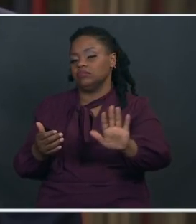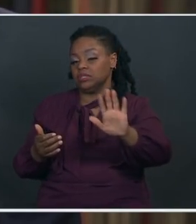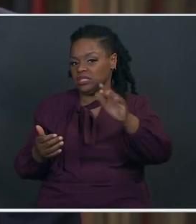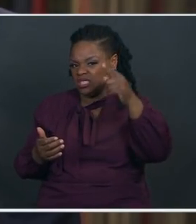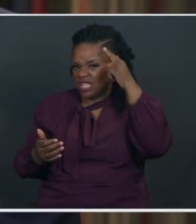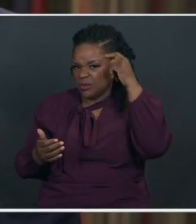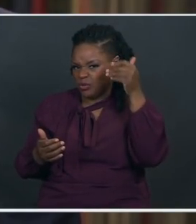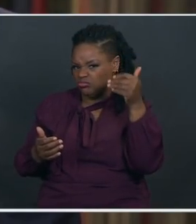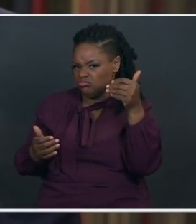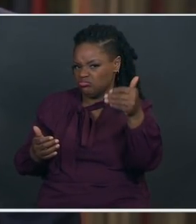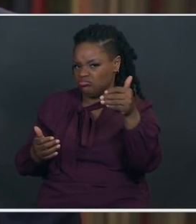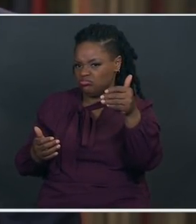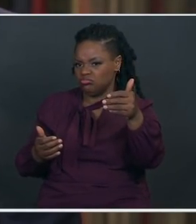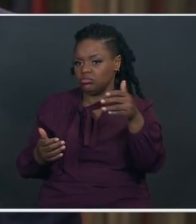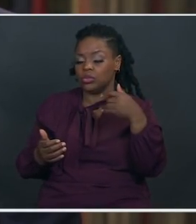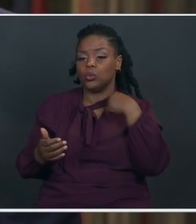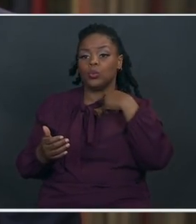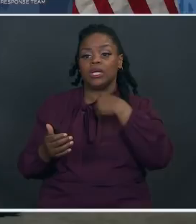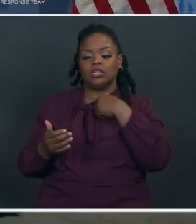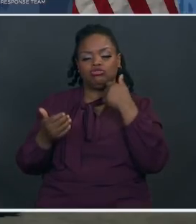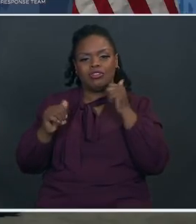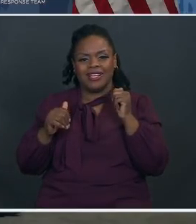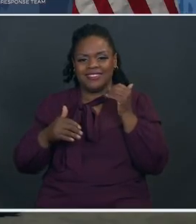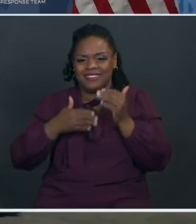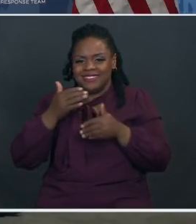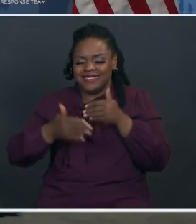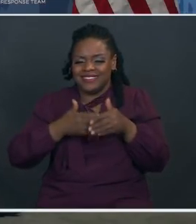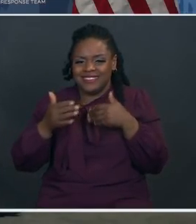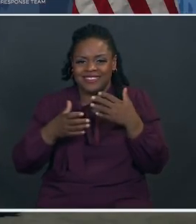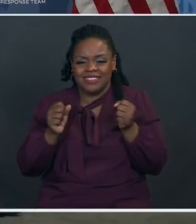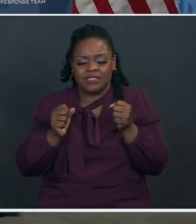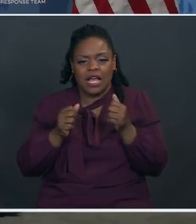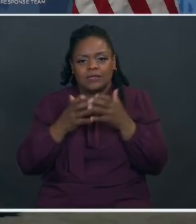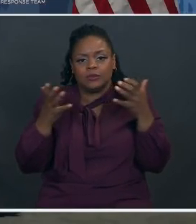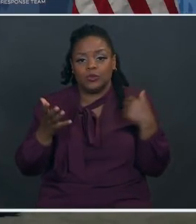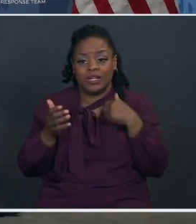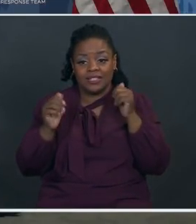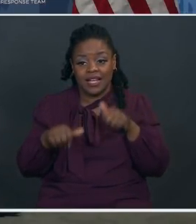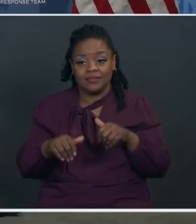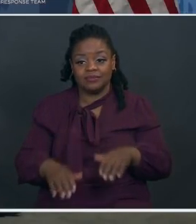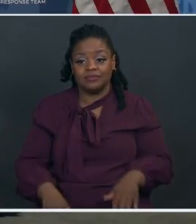Mr. Zients: Yeah, just to summarize it, this is a national emergency. 400,000 people have died.